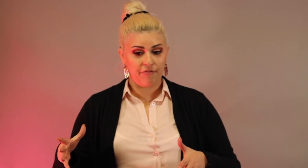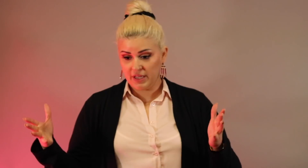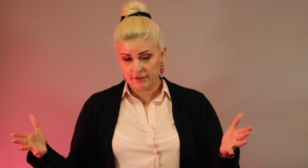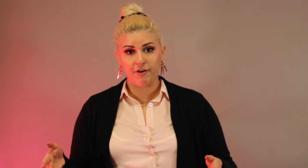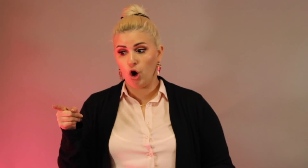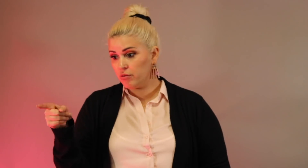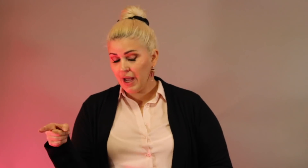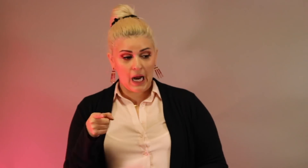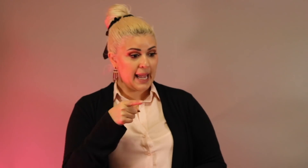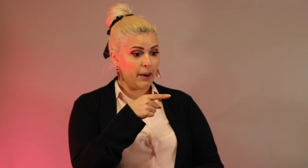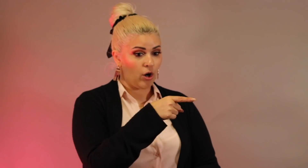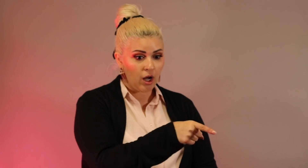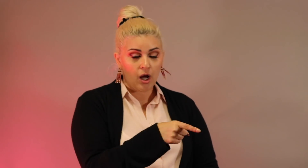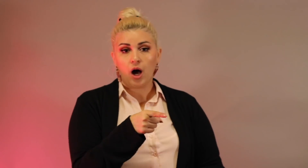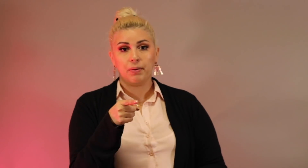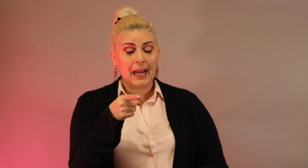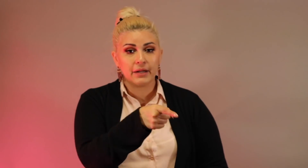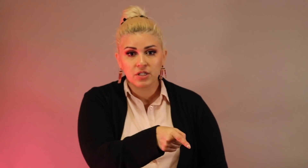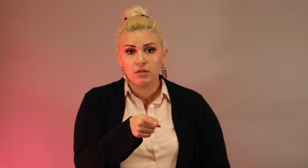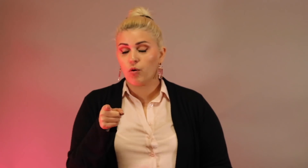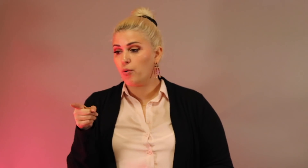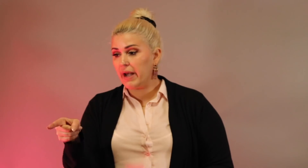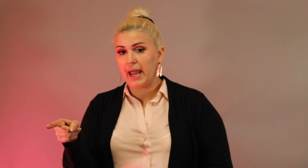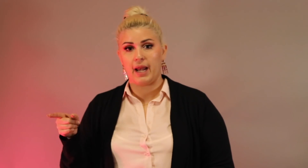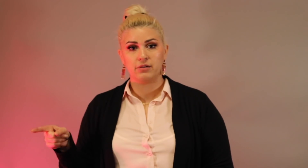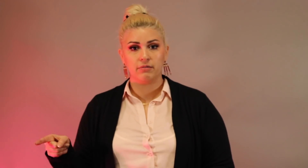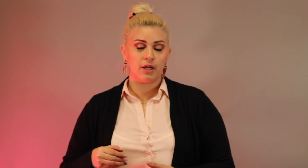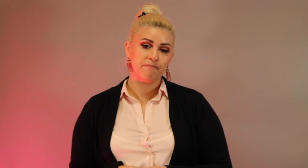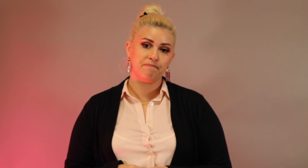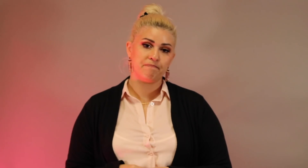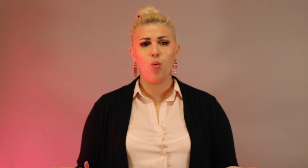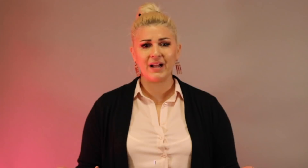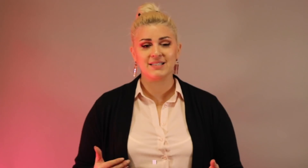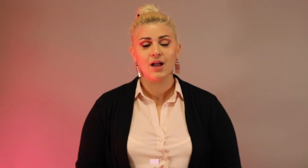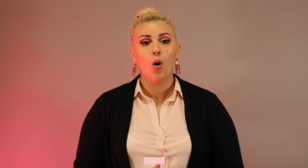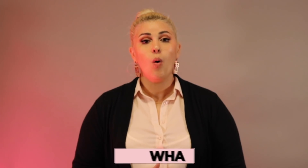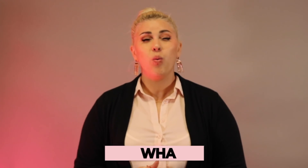If it's a phone, a camera, a plant, we're pointing at it. Okay? What,